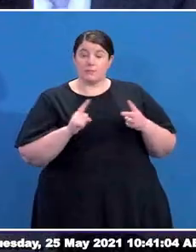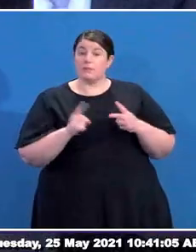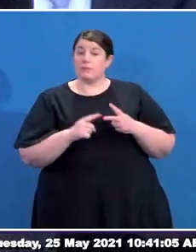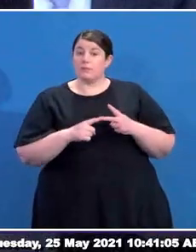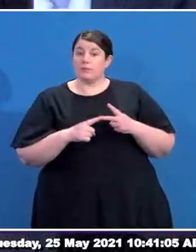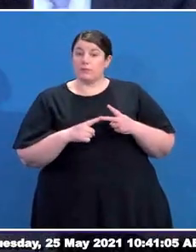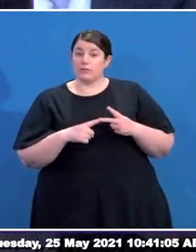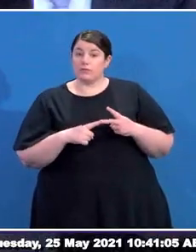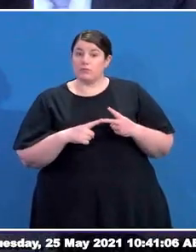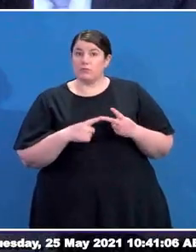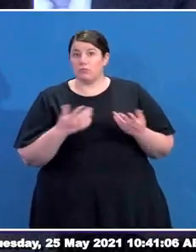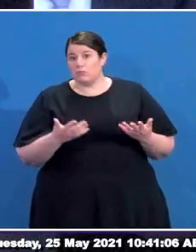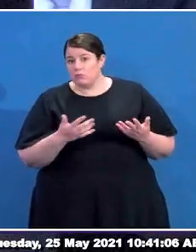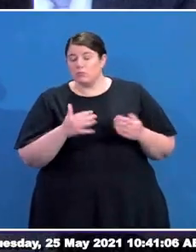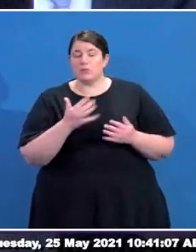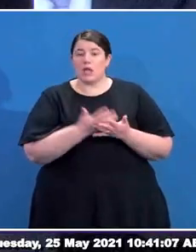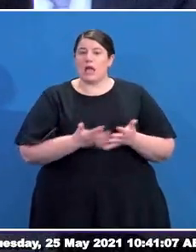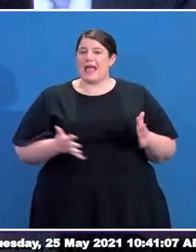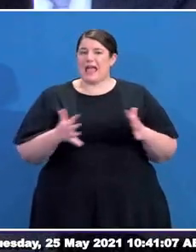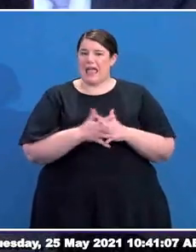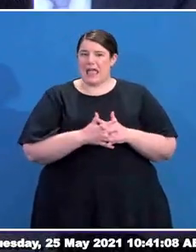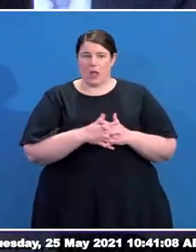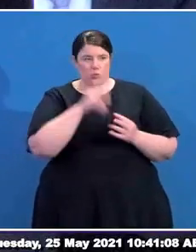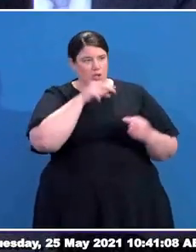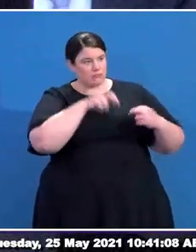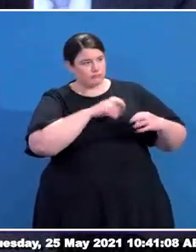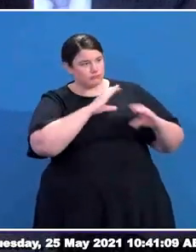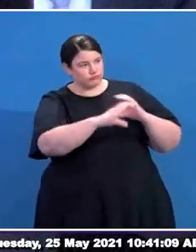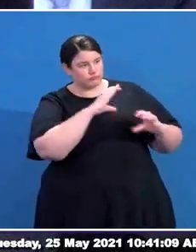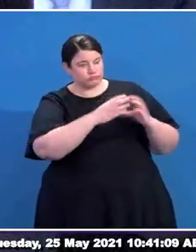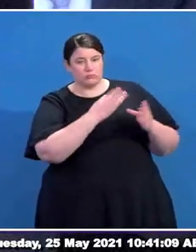what or how could that be done, if it was appropriate?